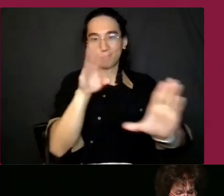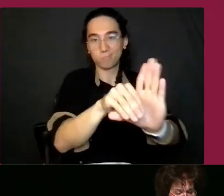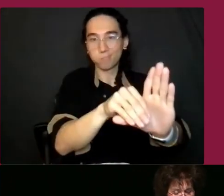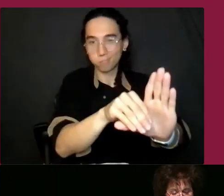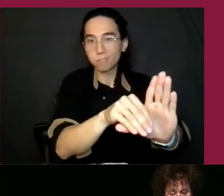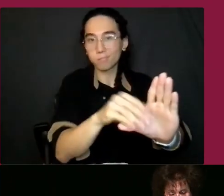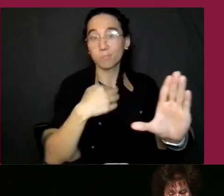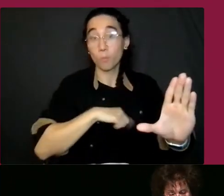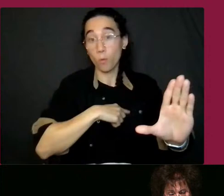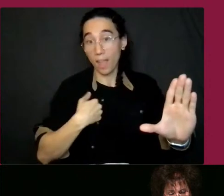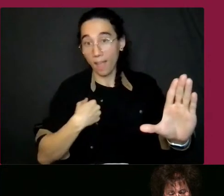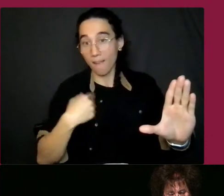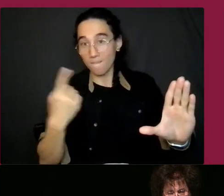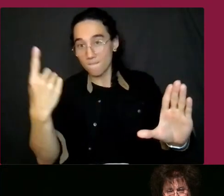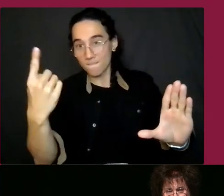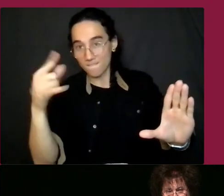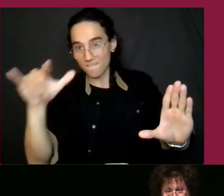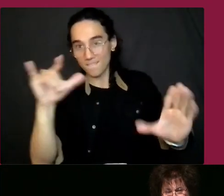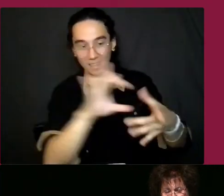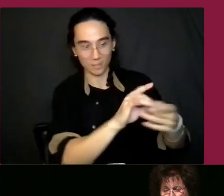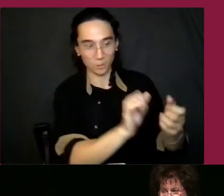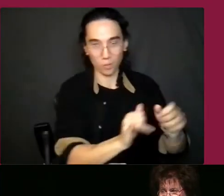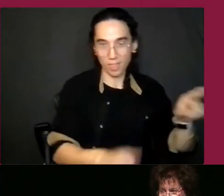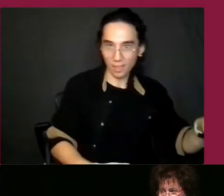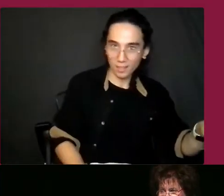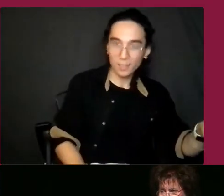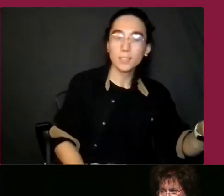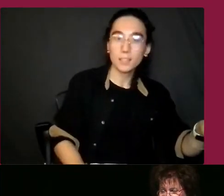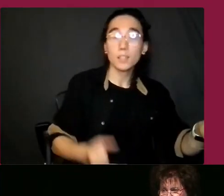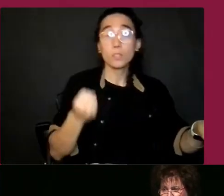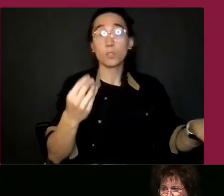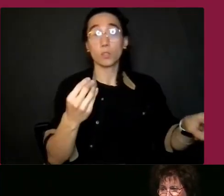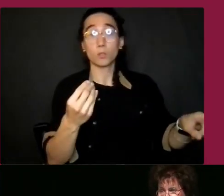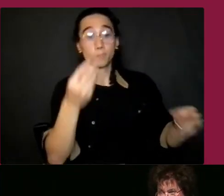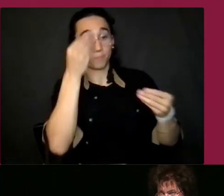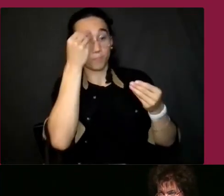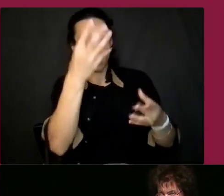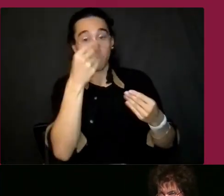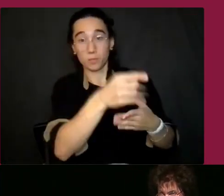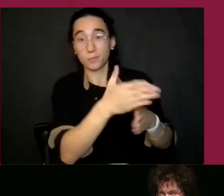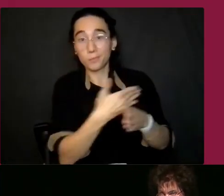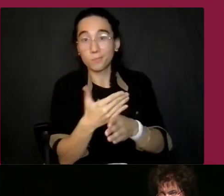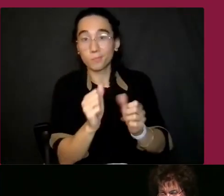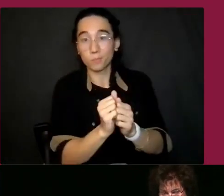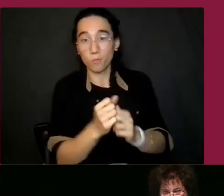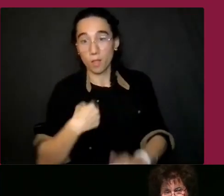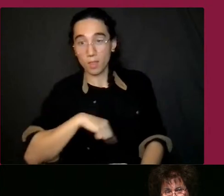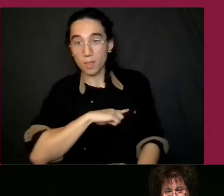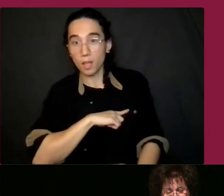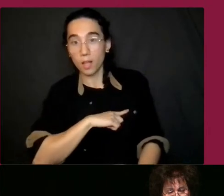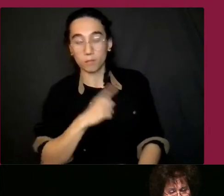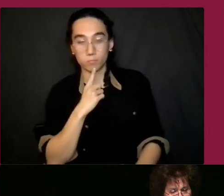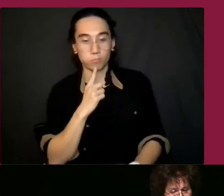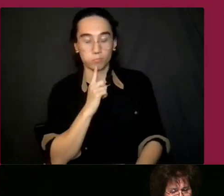Um, and, he really, the information that he shared with us completed our archives with regard to the skyrocket,